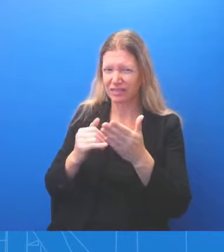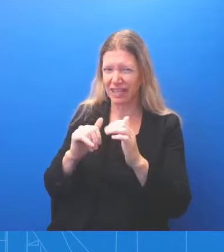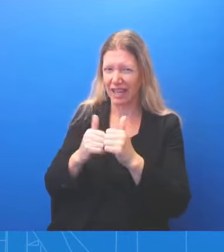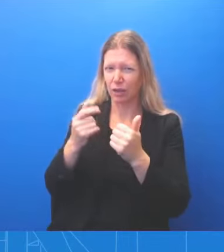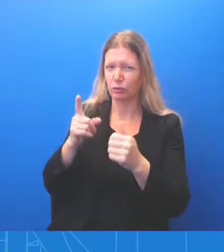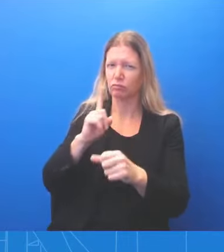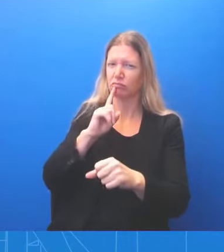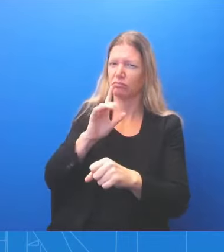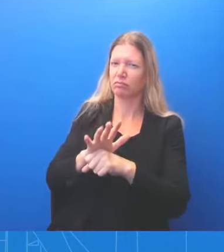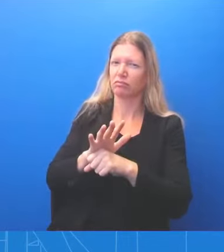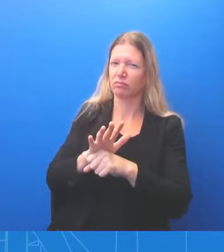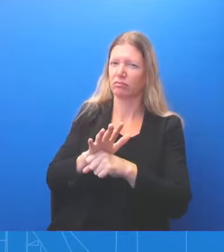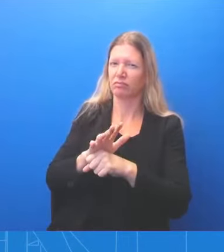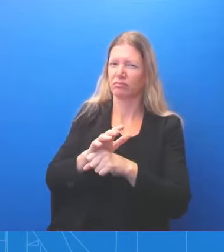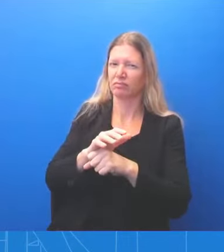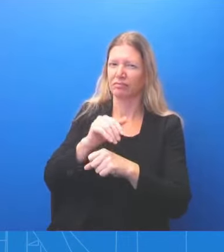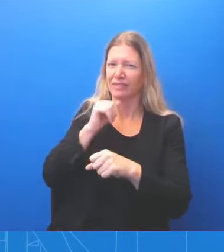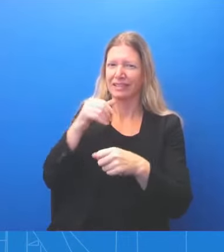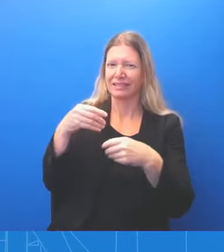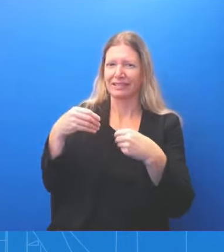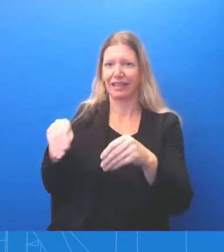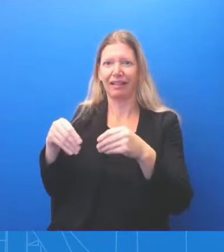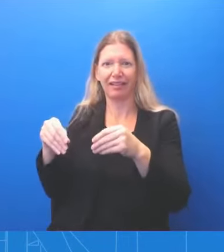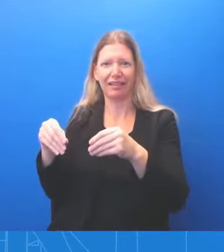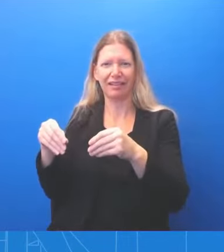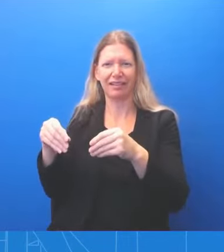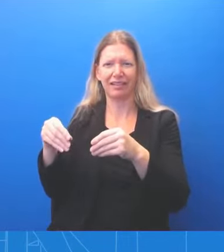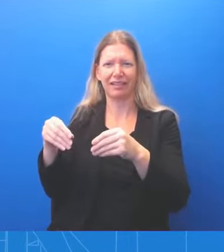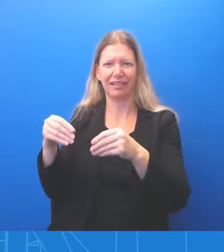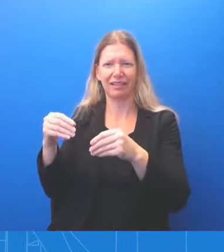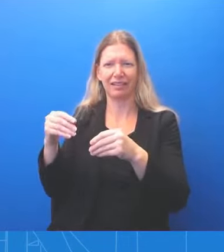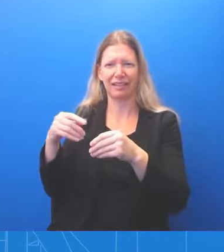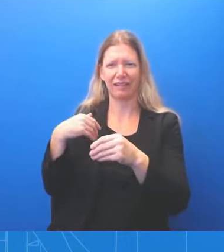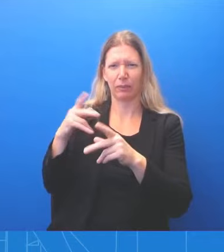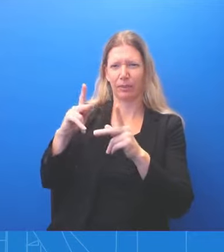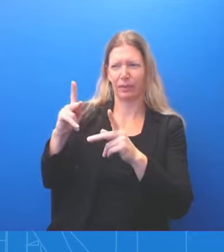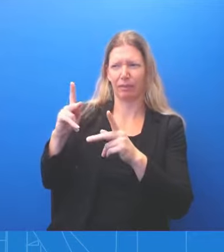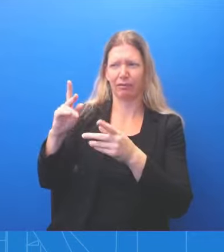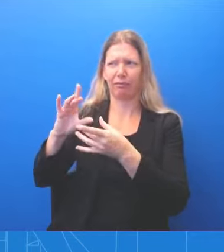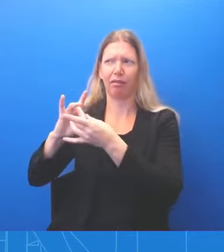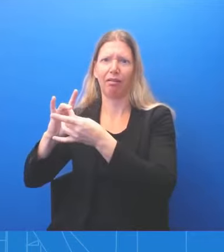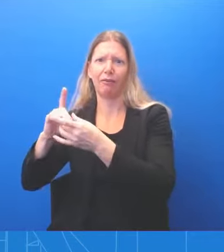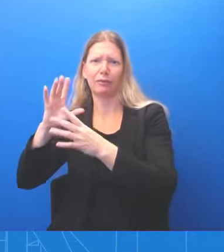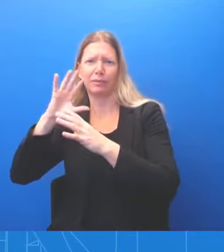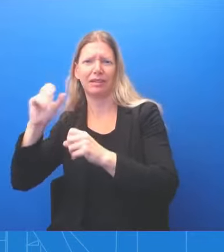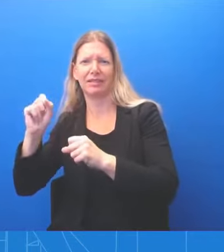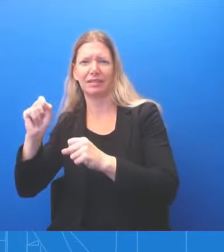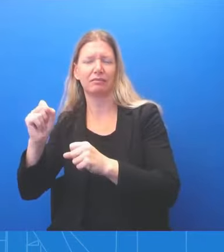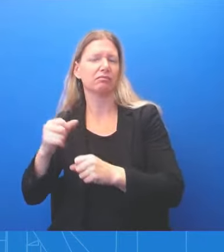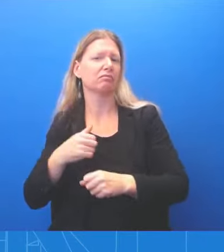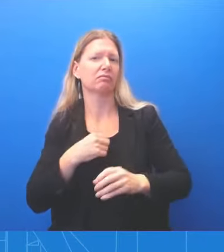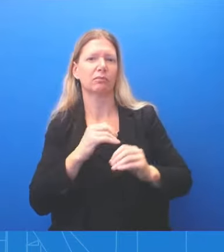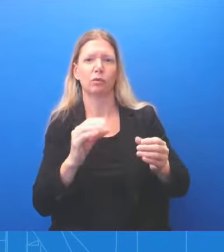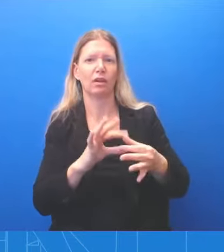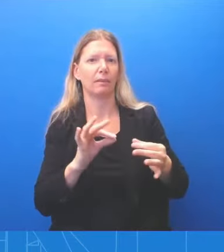Ms. Jean-Pierre: I -- I know. I hear -- I hear -- The Press: -- of ethics at the White House. Ms. Jean-Pierre: I hear your question. The Press: We know that one of the art buyers got a job from the Biden administration. Can you guarantee that there is no --